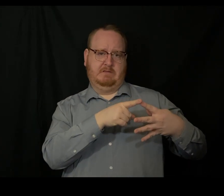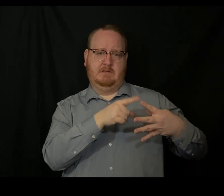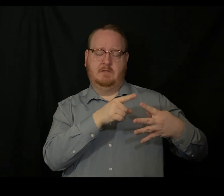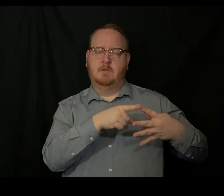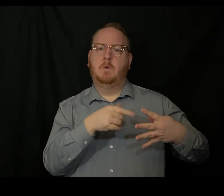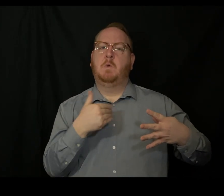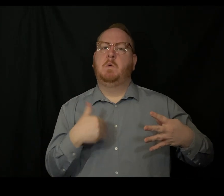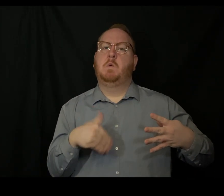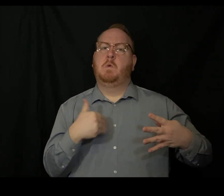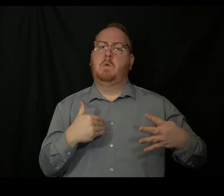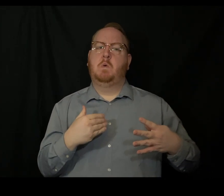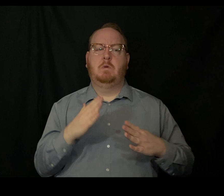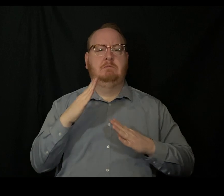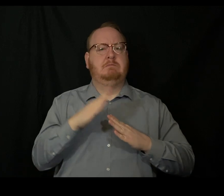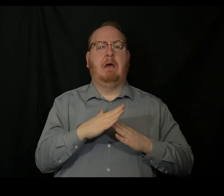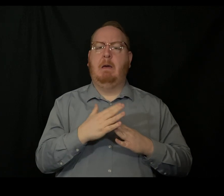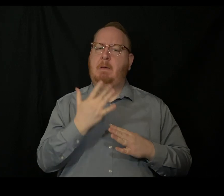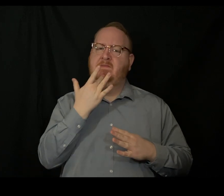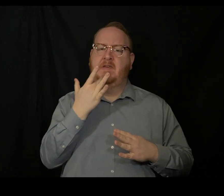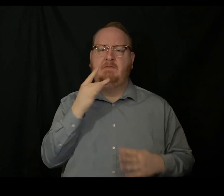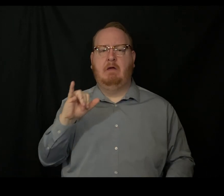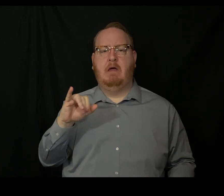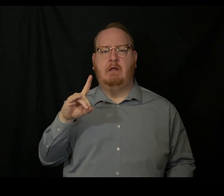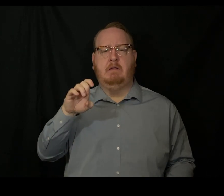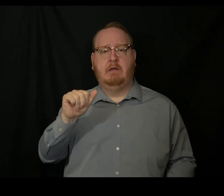favorite parts of IDEA because I feel like I can tie any need a